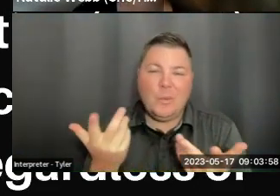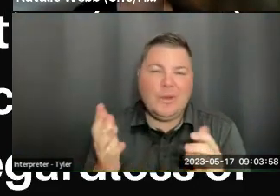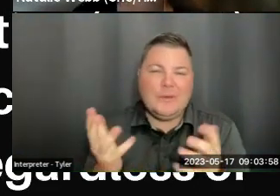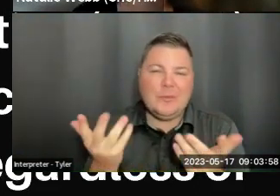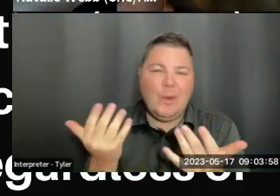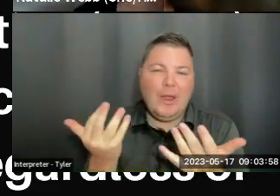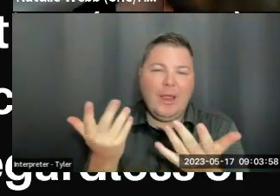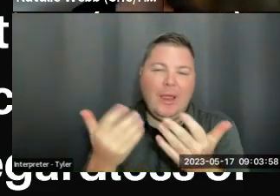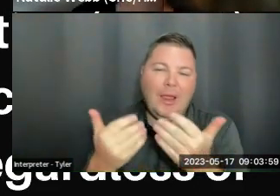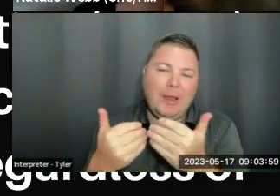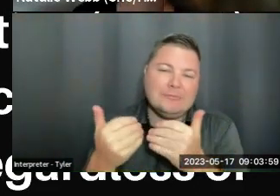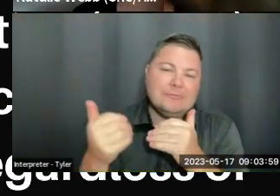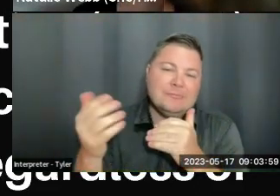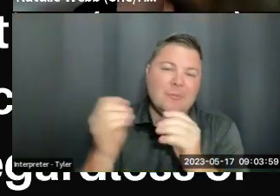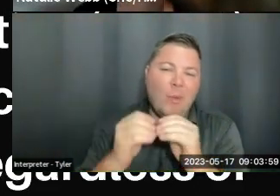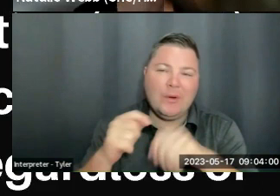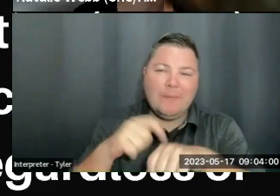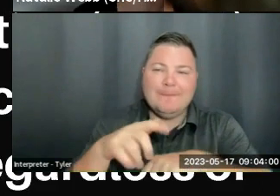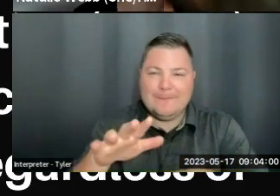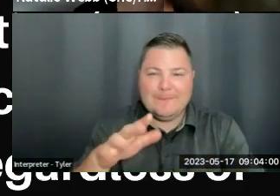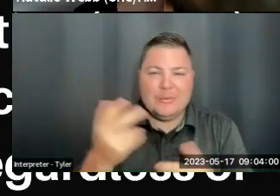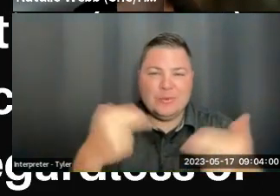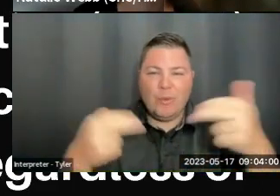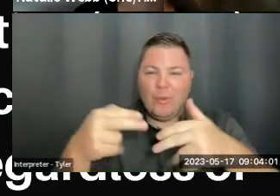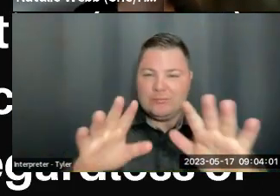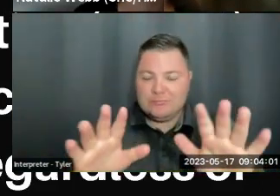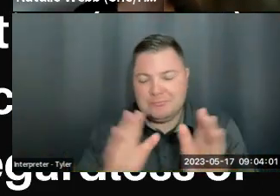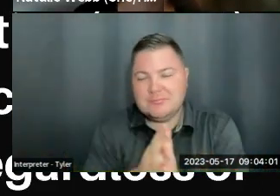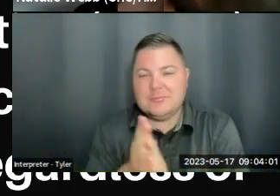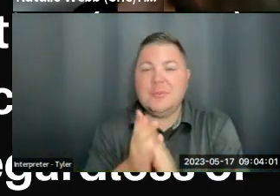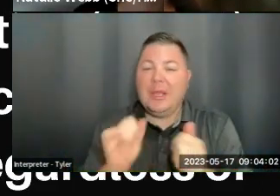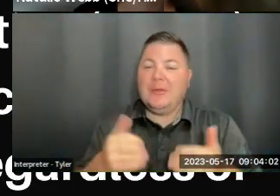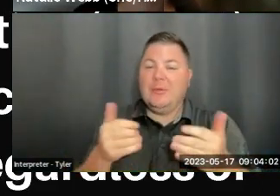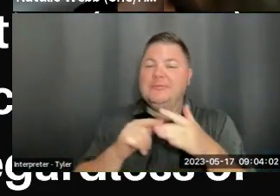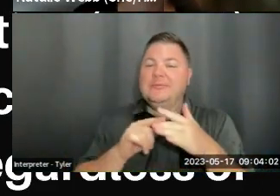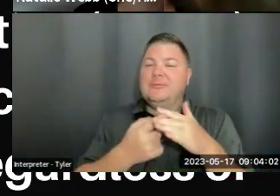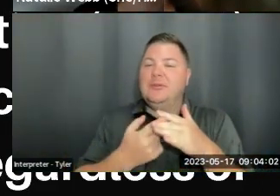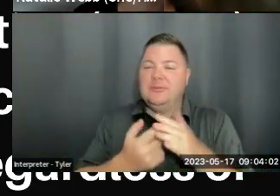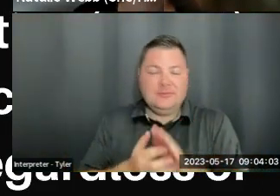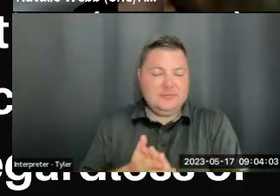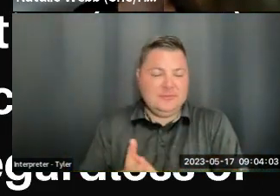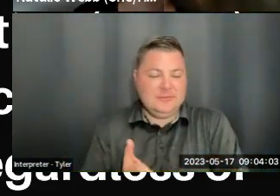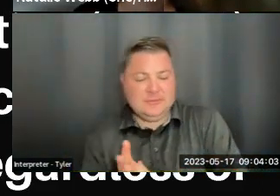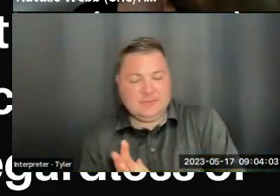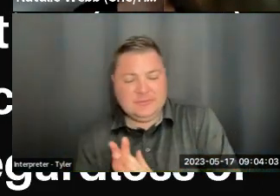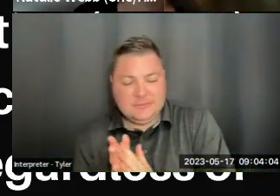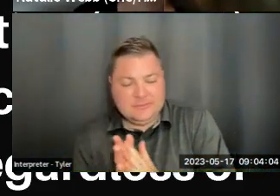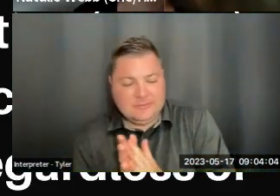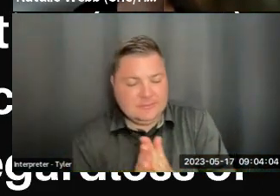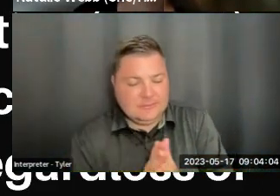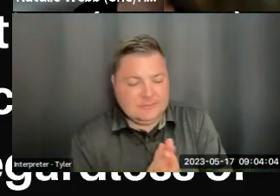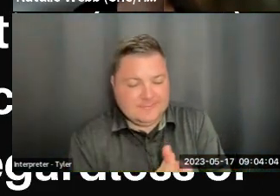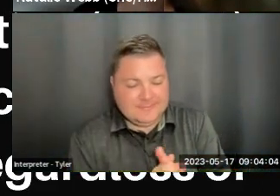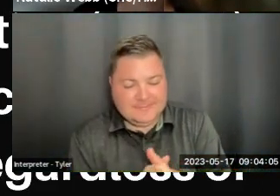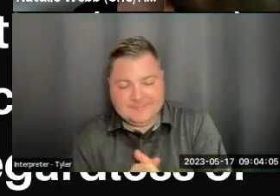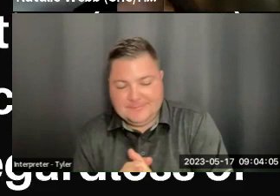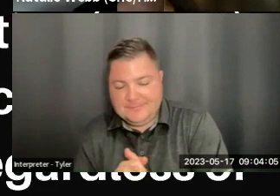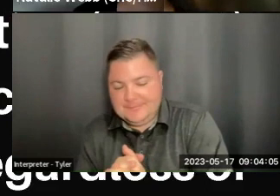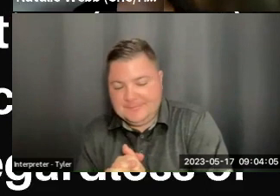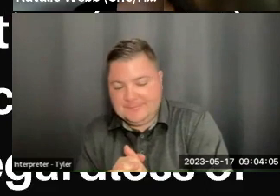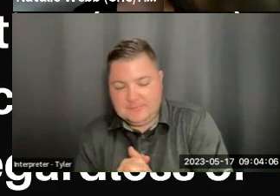We are at 9:03. We won't wait too long for more people to join us before getting under